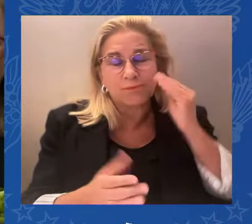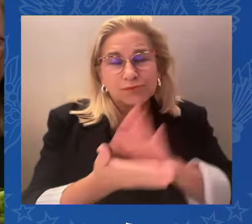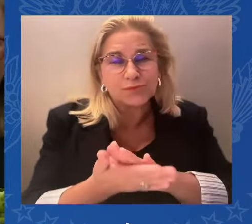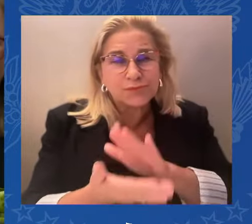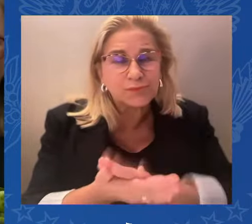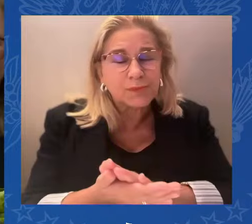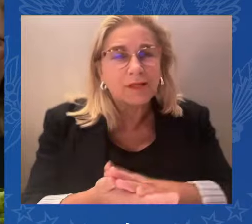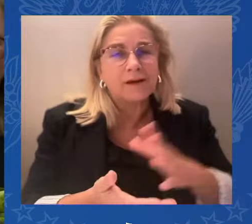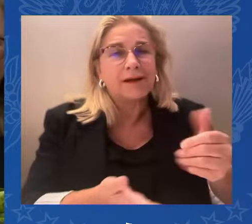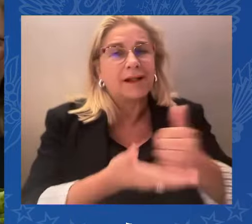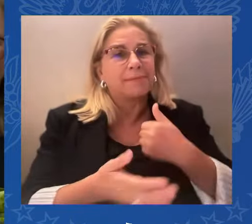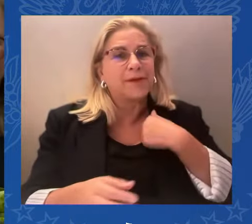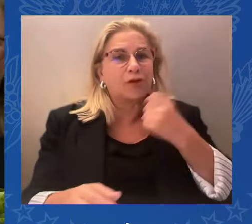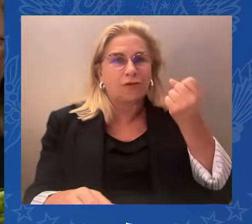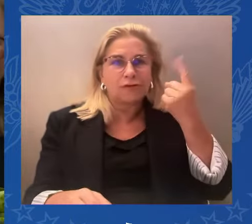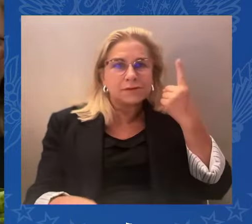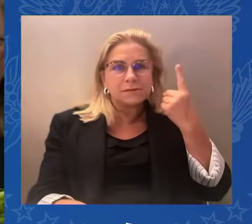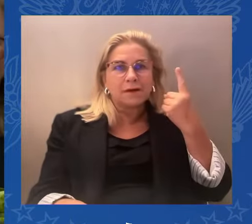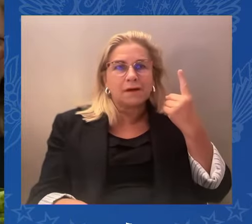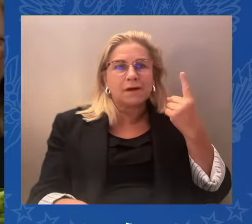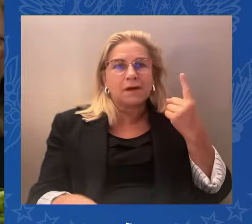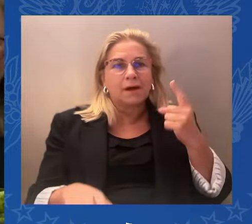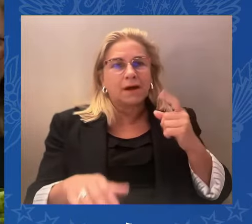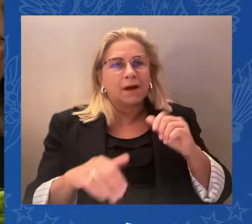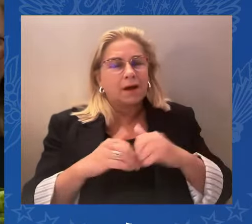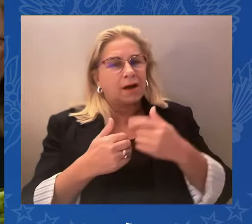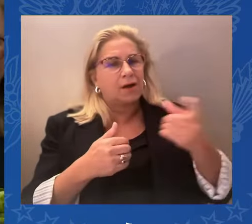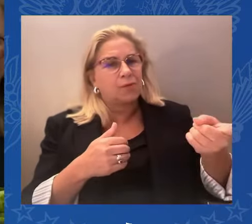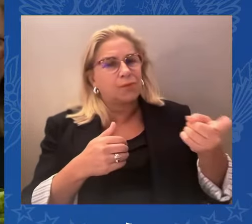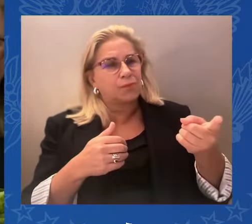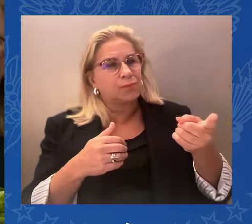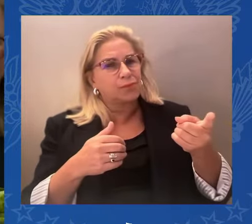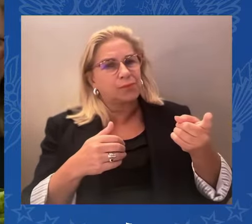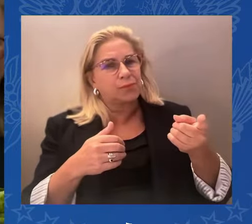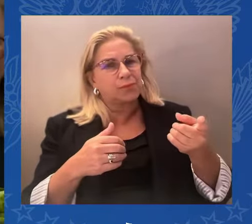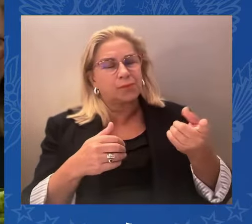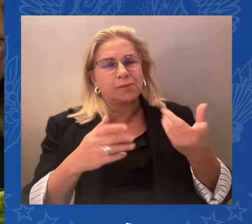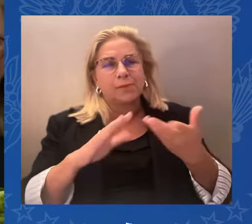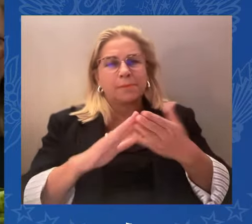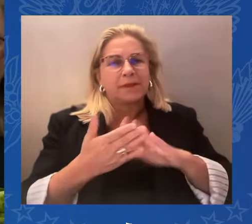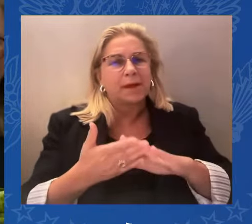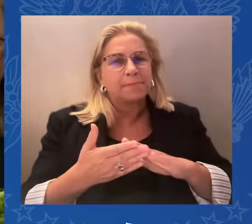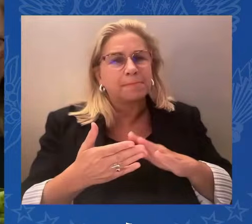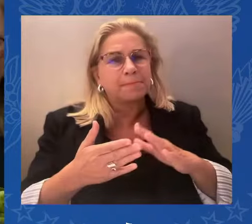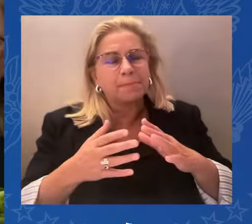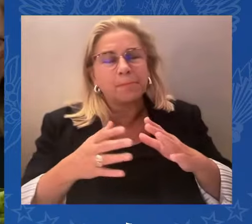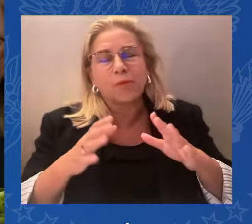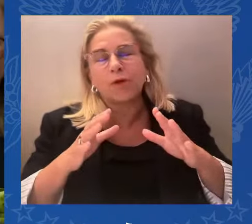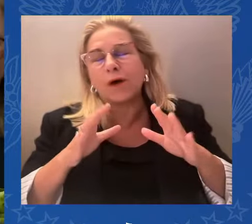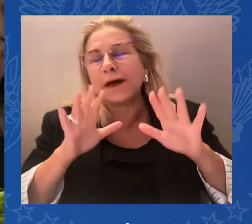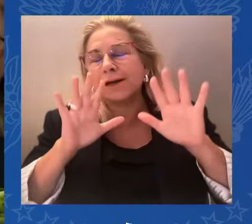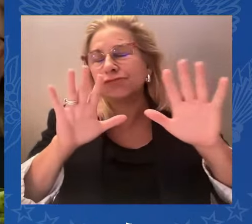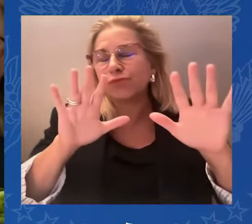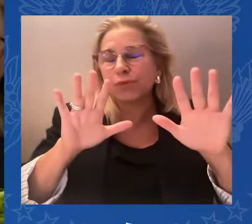such an extraordinary world leader. And it's fantastic as well to be here, of course, with Prime Minister Kishida.